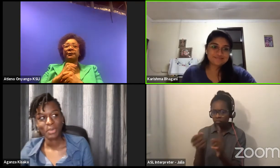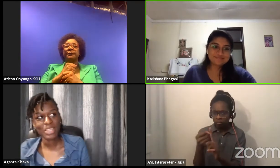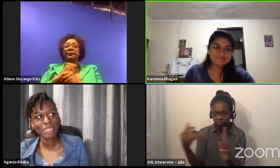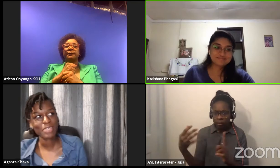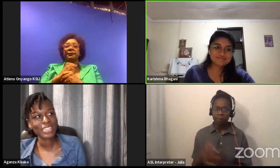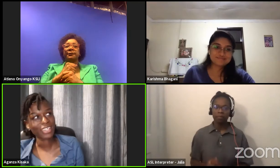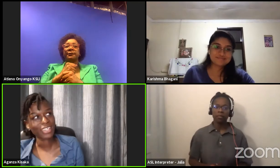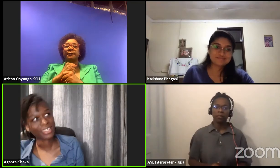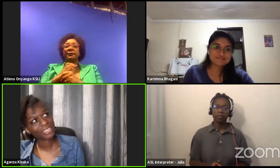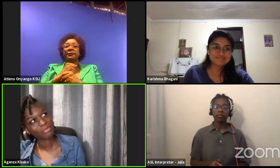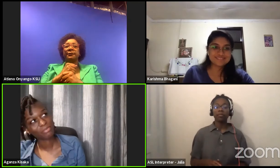What makes me tick?